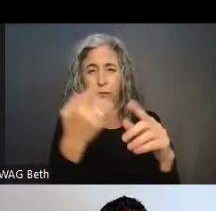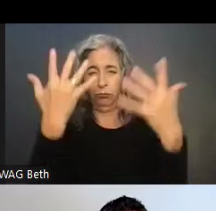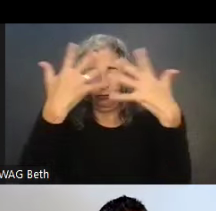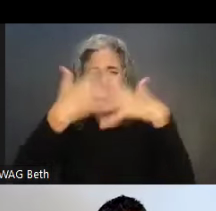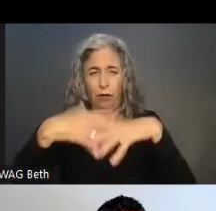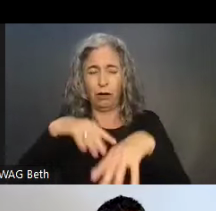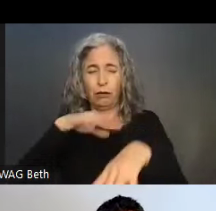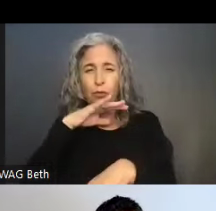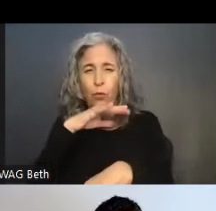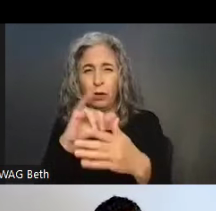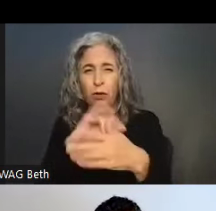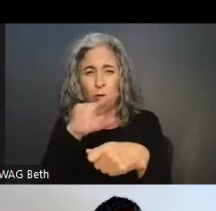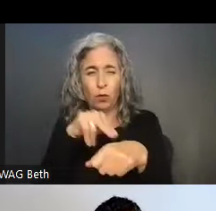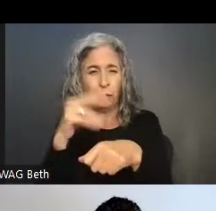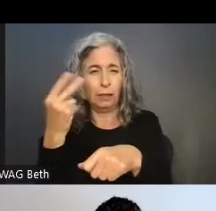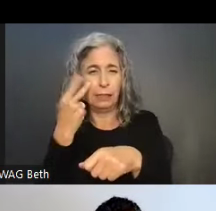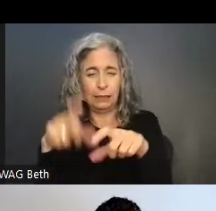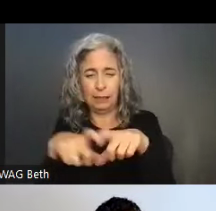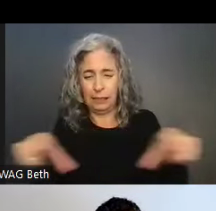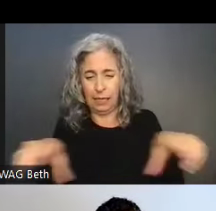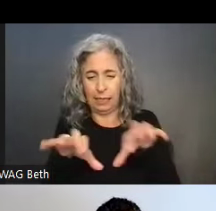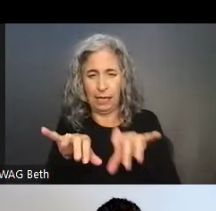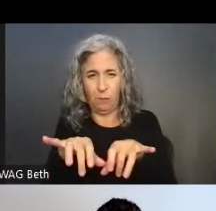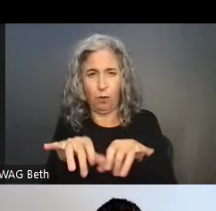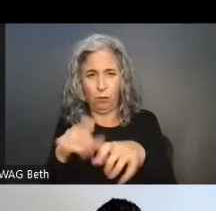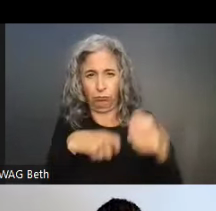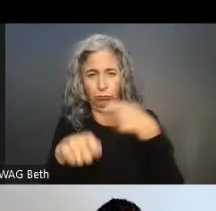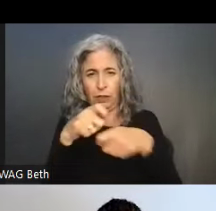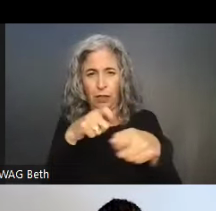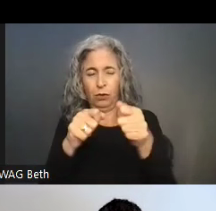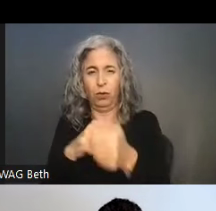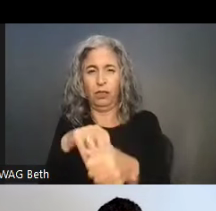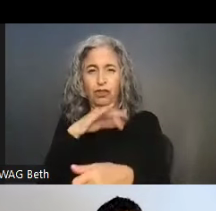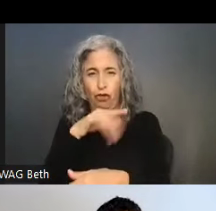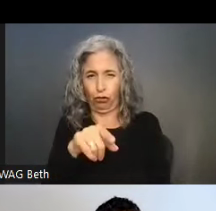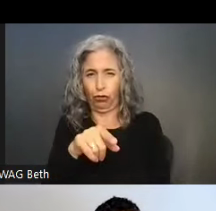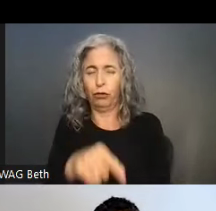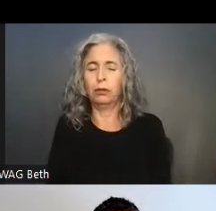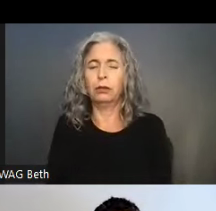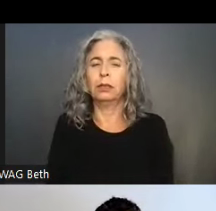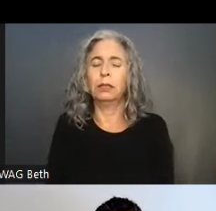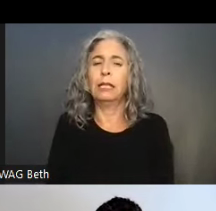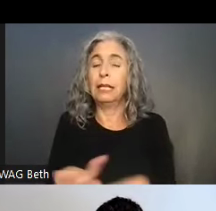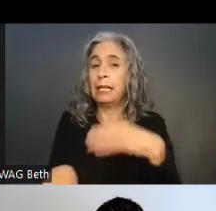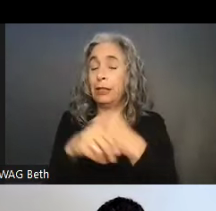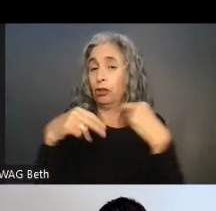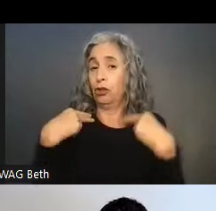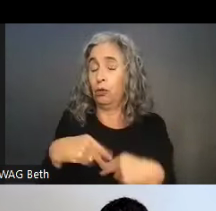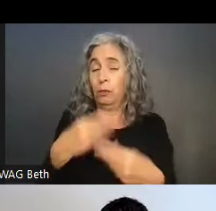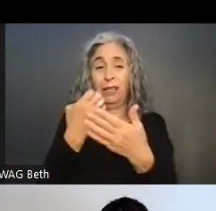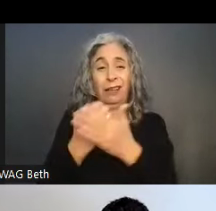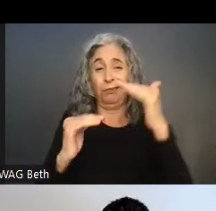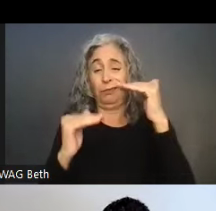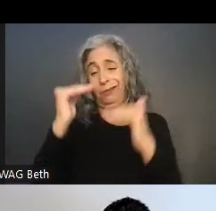would normally see a keyboard. In addition to the human and economic injustice we just saw,